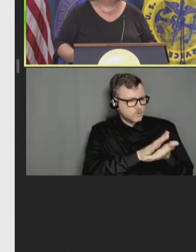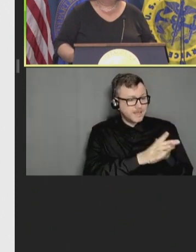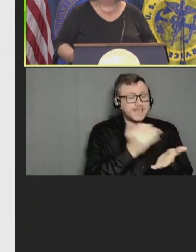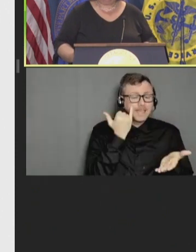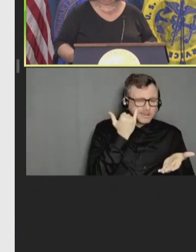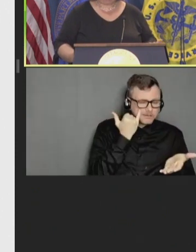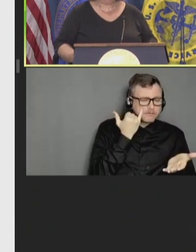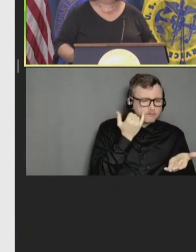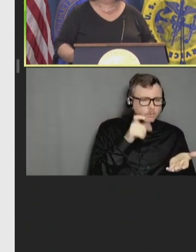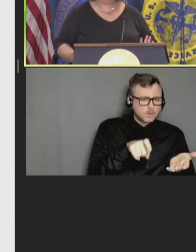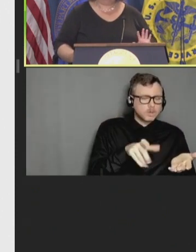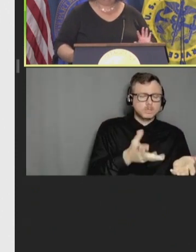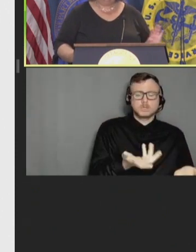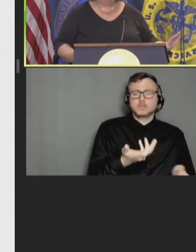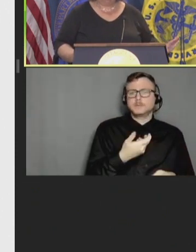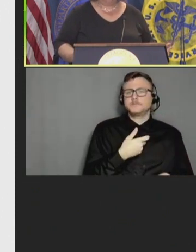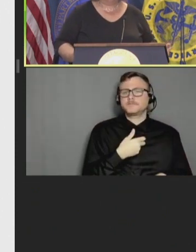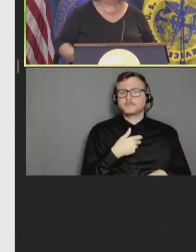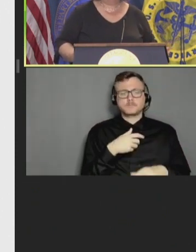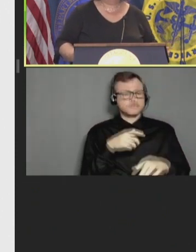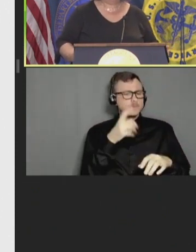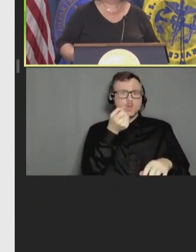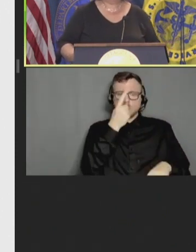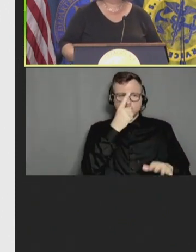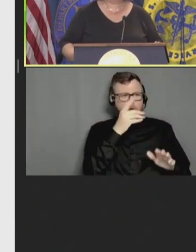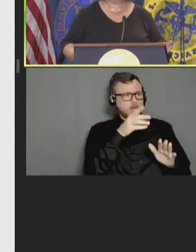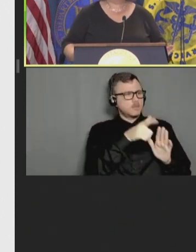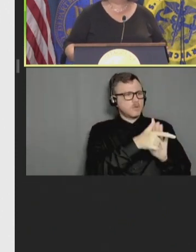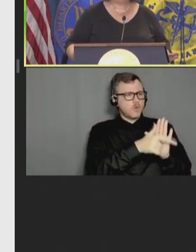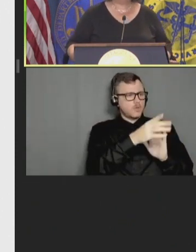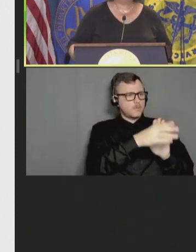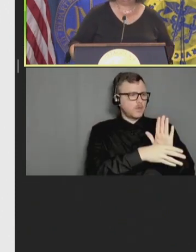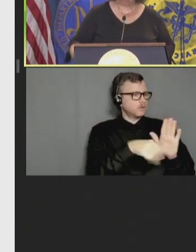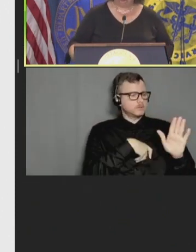Again, these bills did not move forward. They were able to be pushed back, which is great.